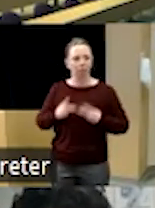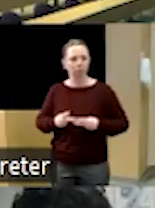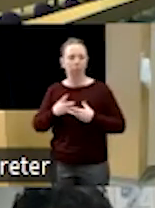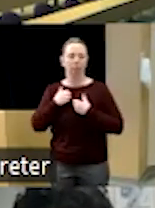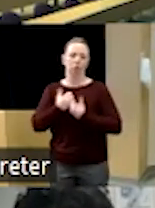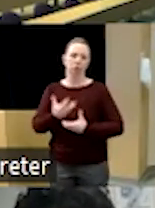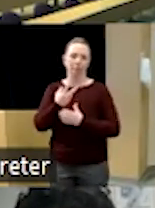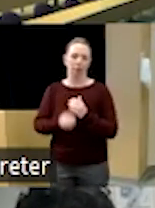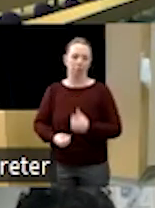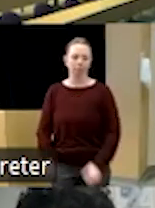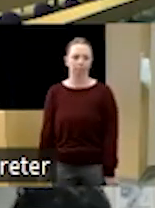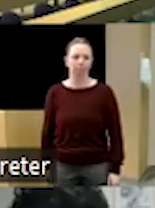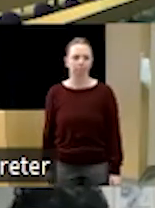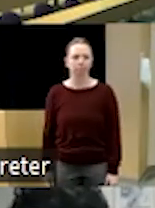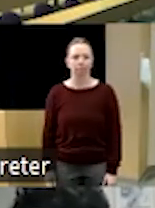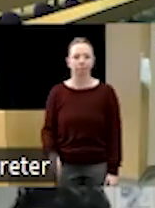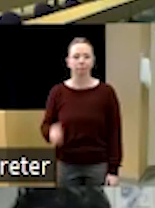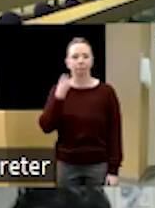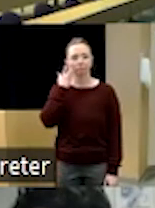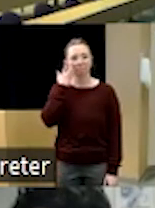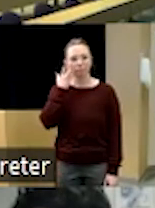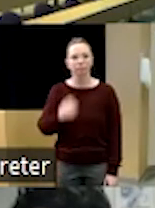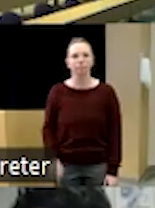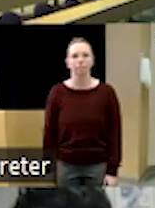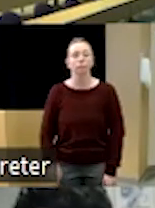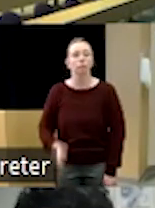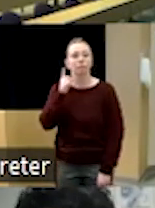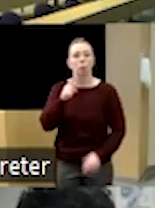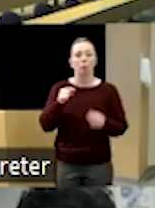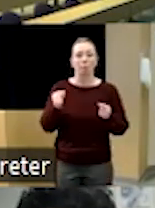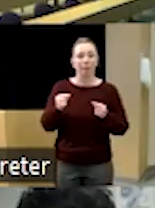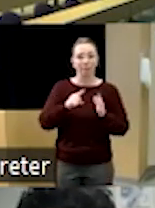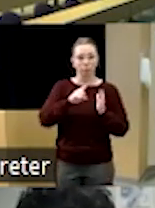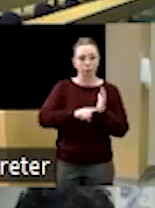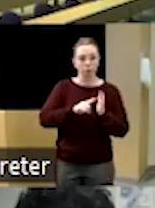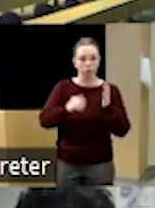um from a pain physician and then also paying researchers where are our major questions at